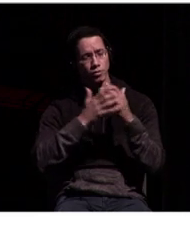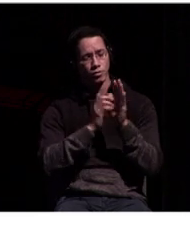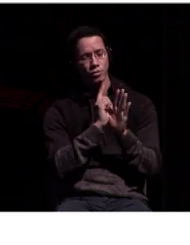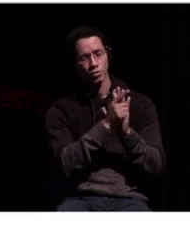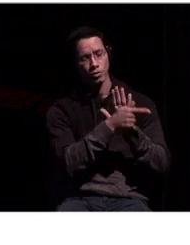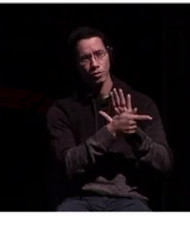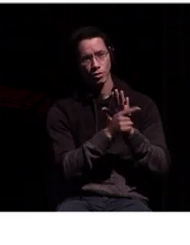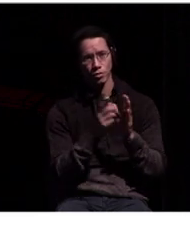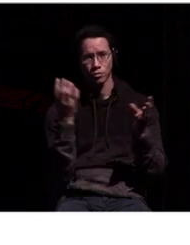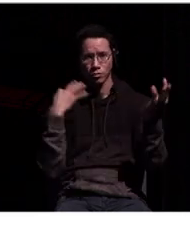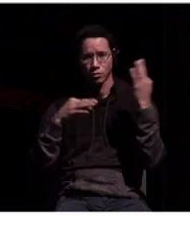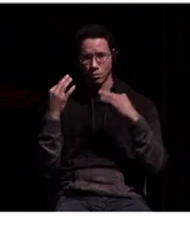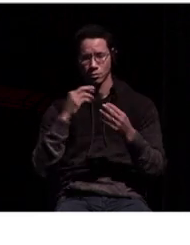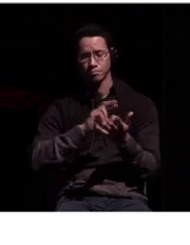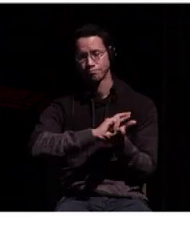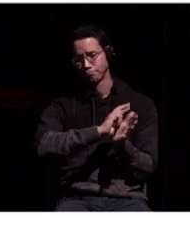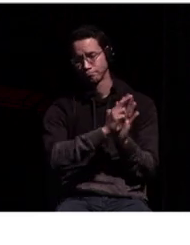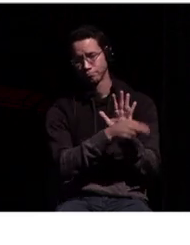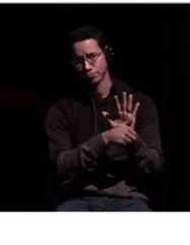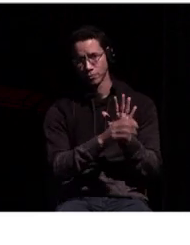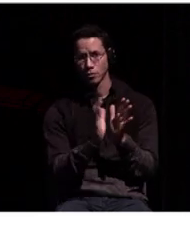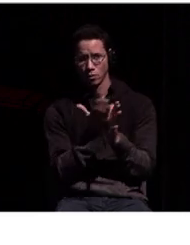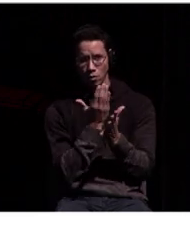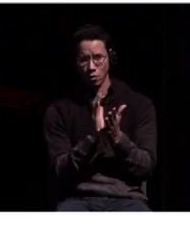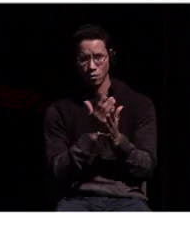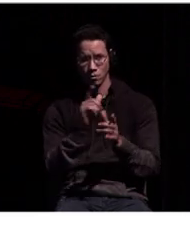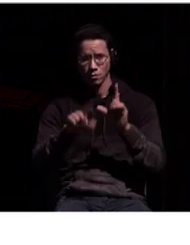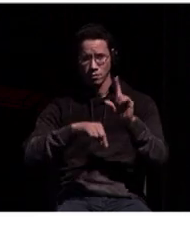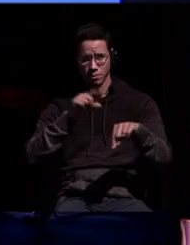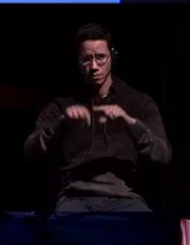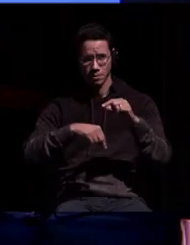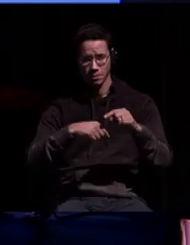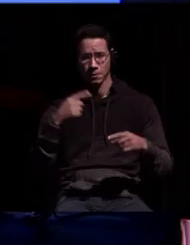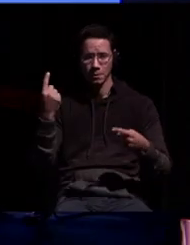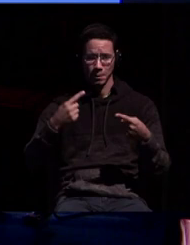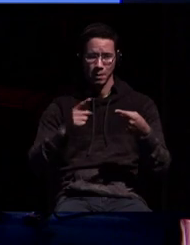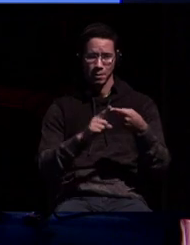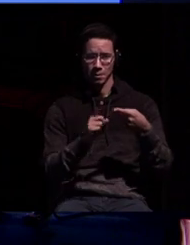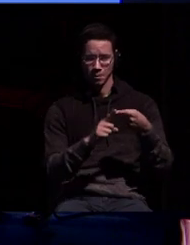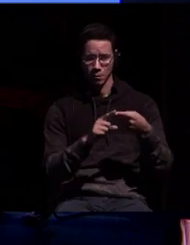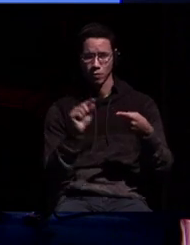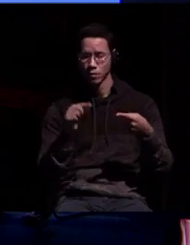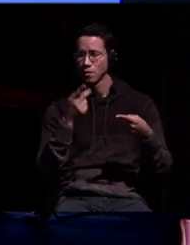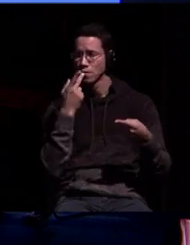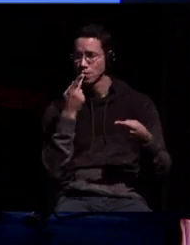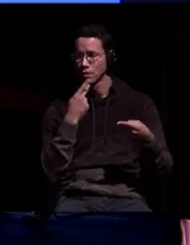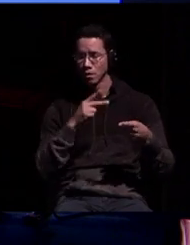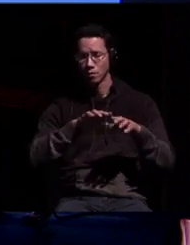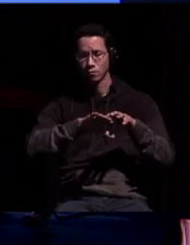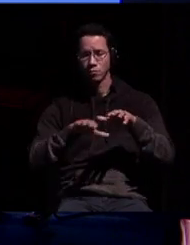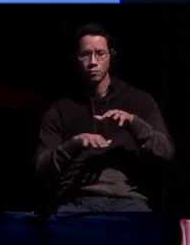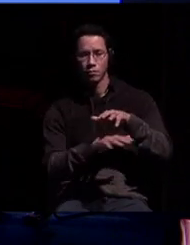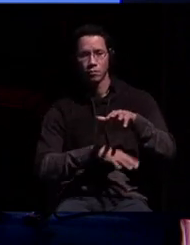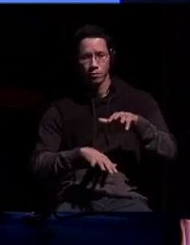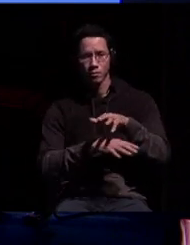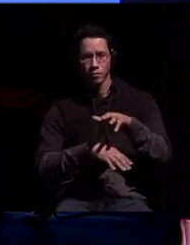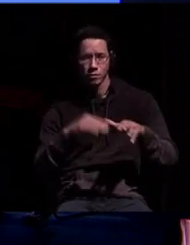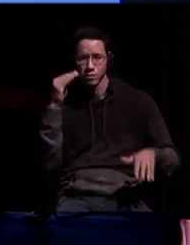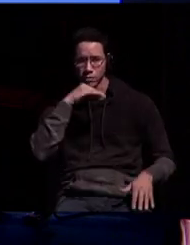The first one, when we talk about vulnerability is for me the vulnerability of work